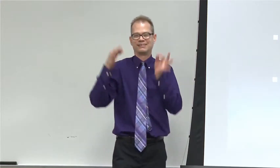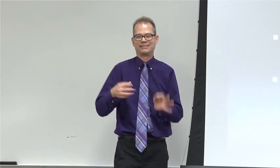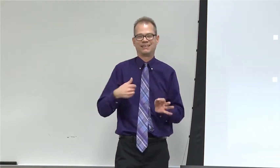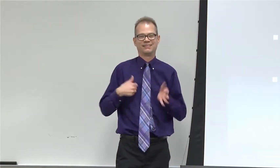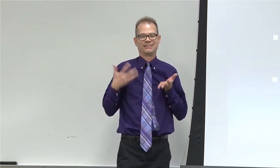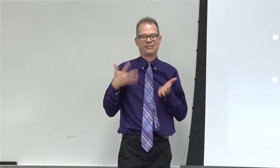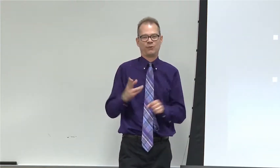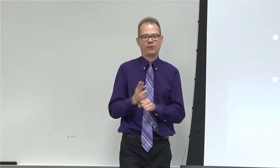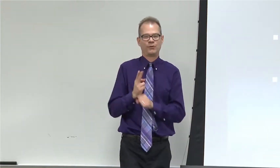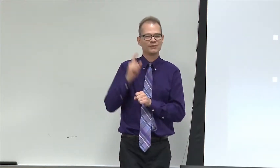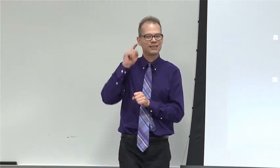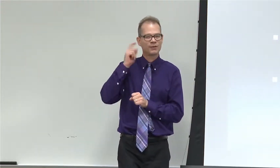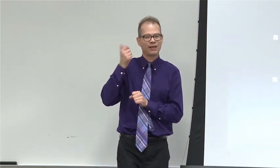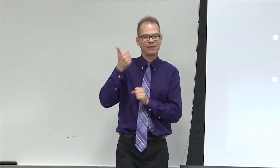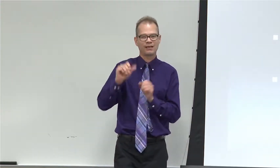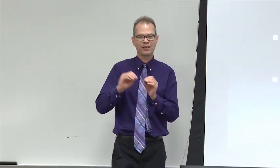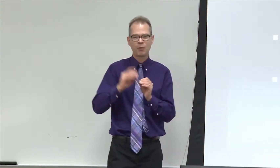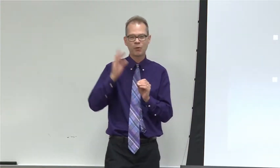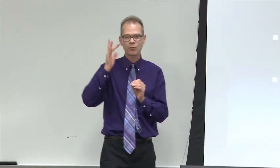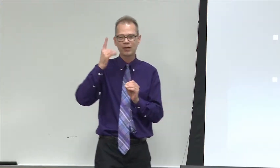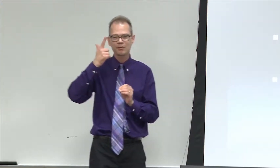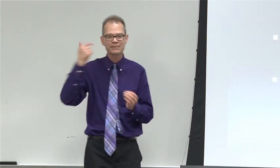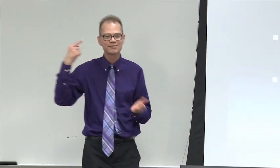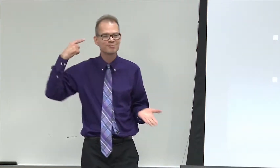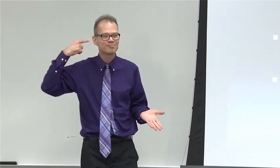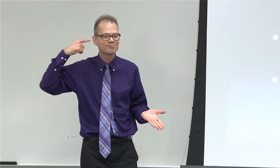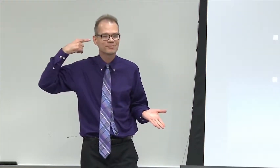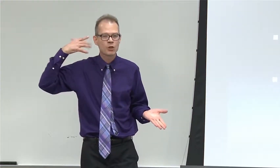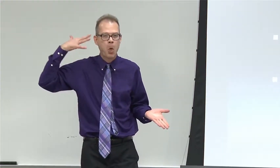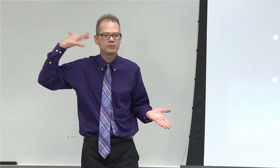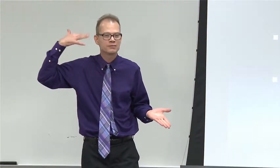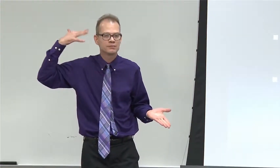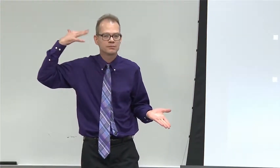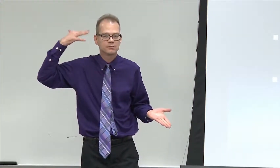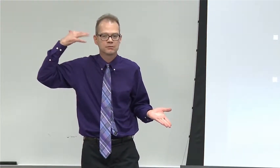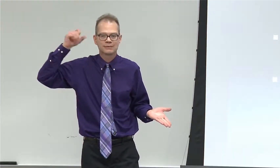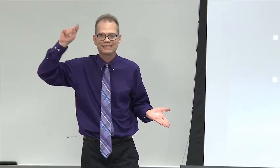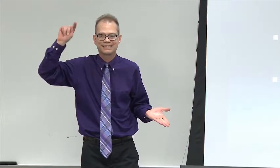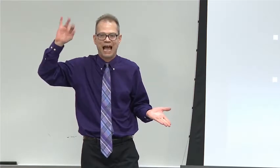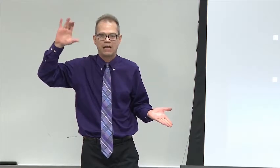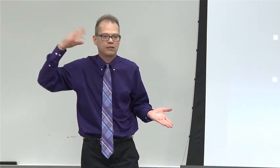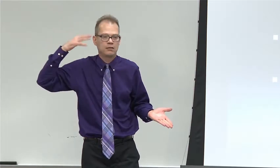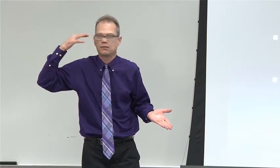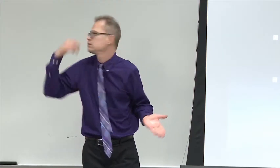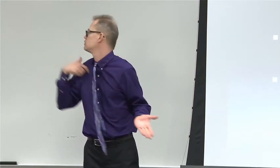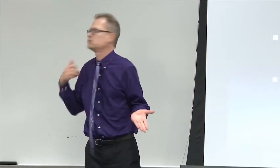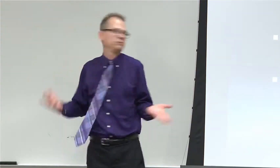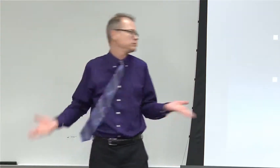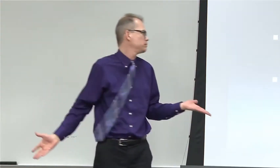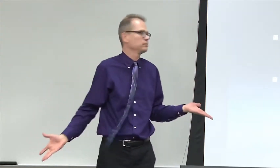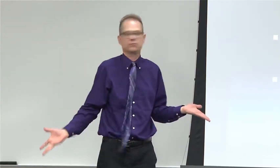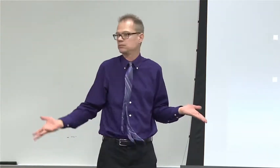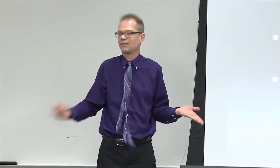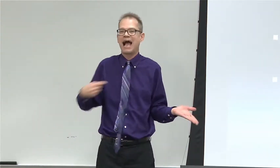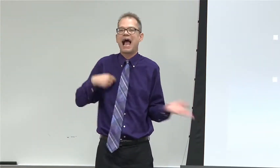I decided that I didn't want to use them anymore because the exostatic noise was...was disruptive,